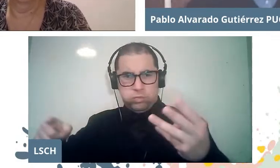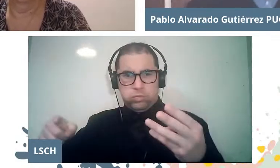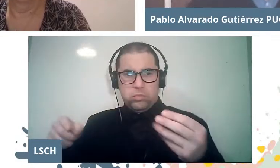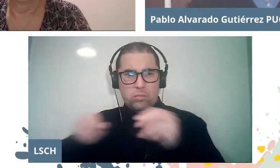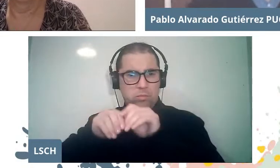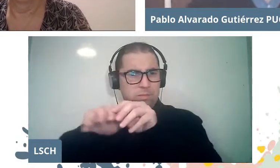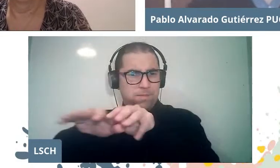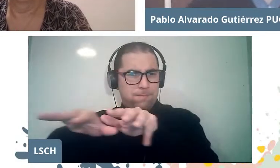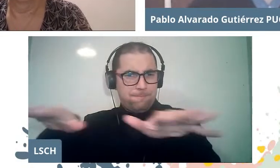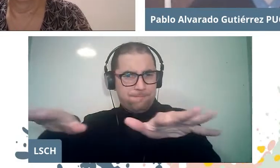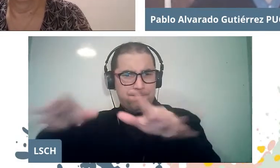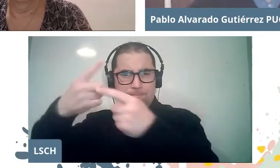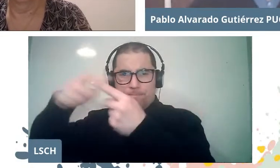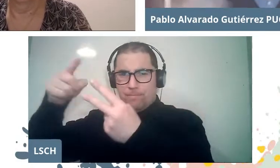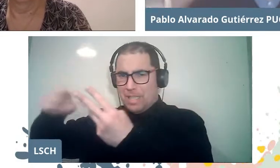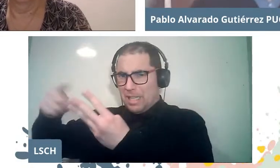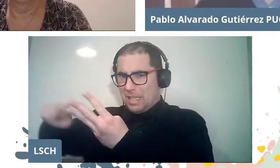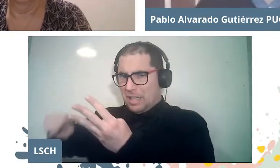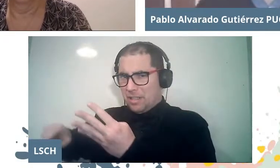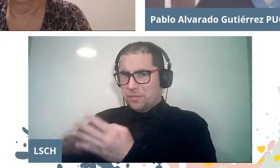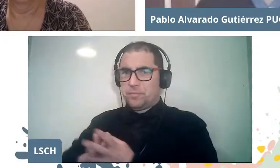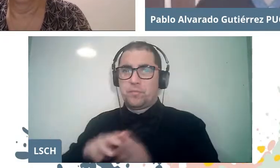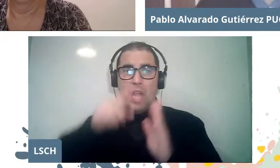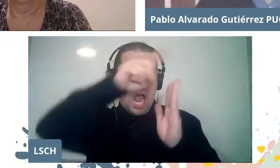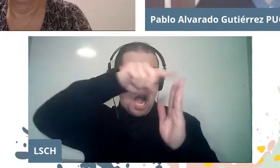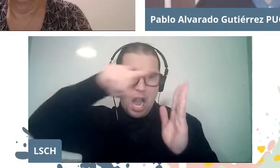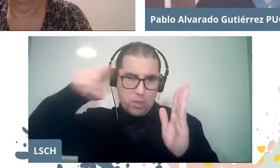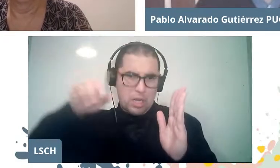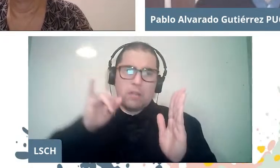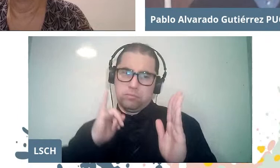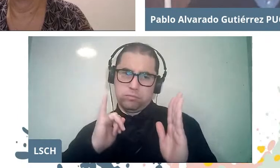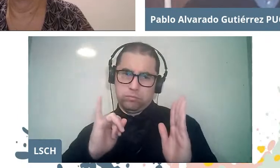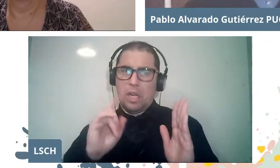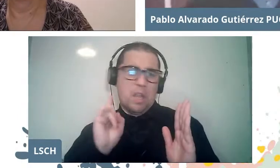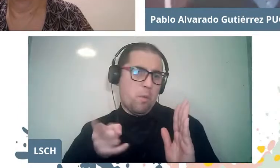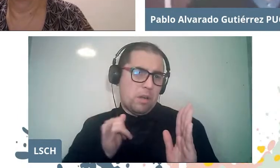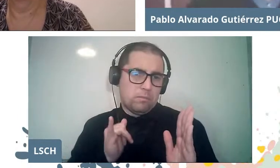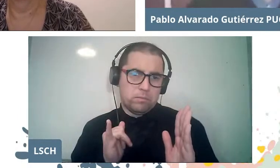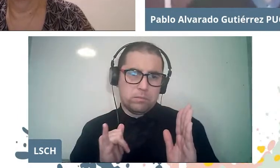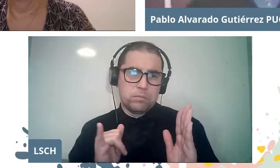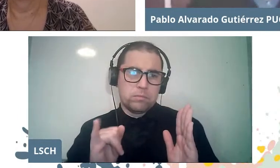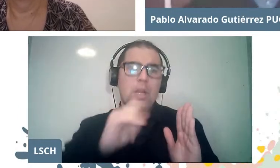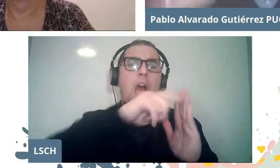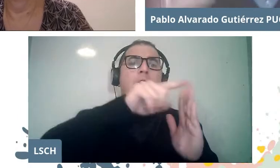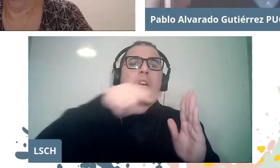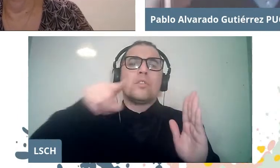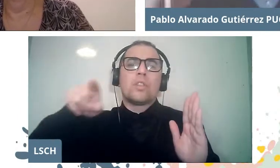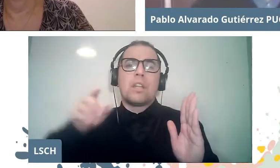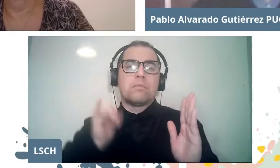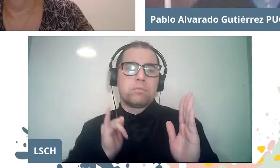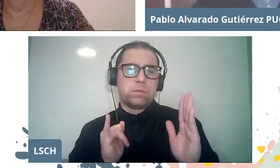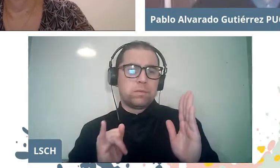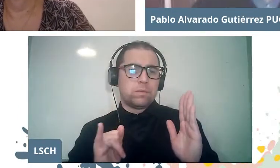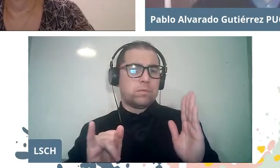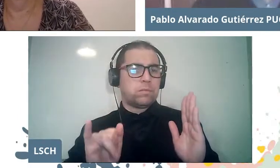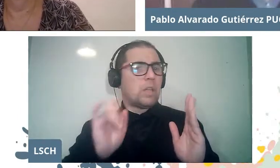The tonality will go on forever. Atonality is going to go on forever,